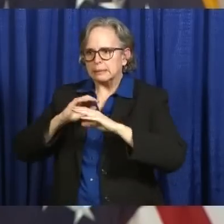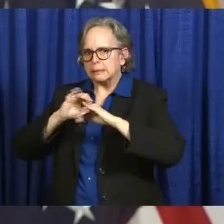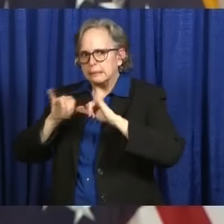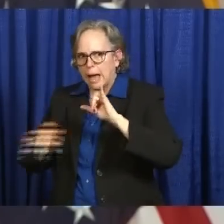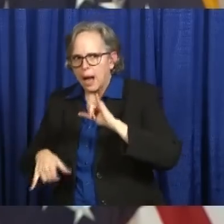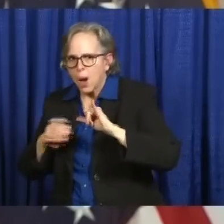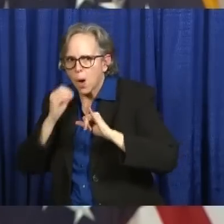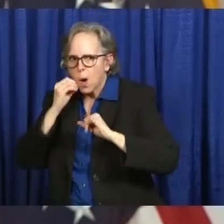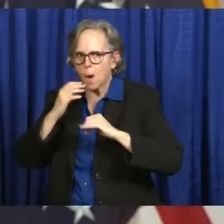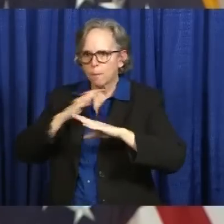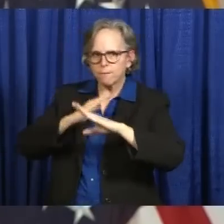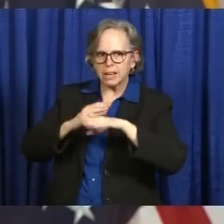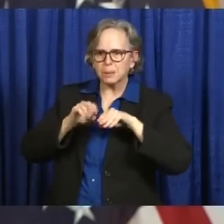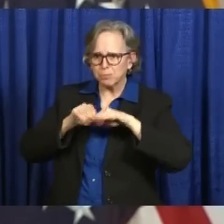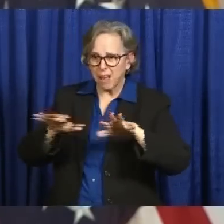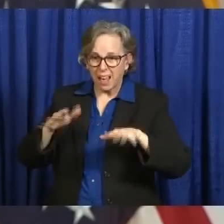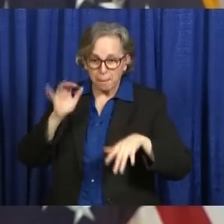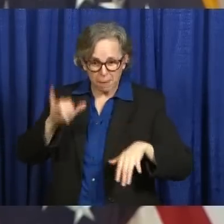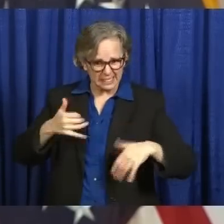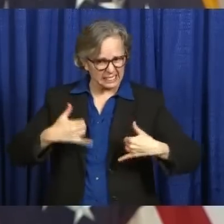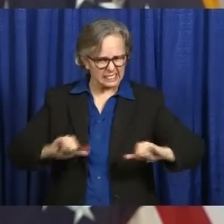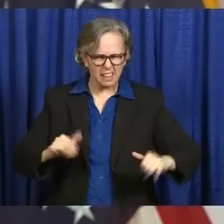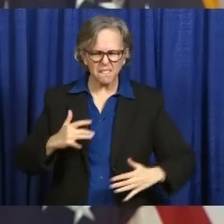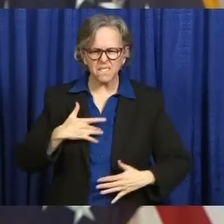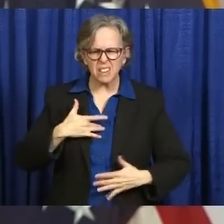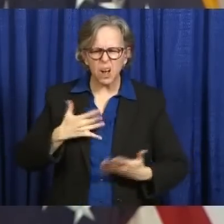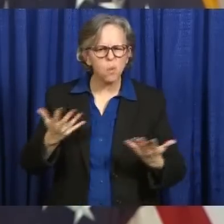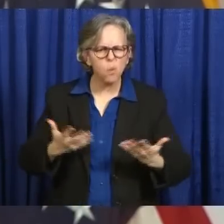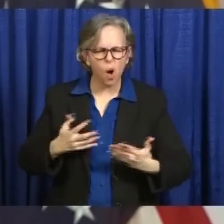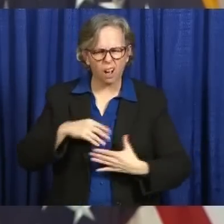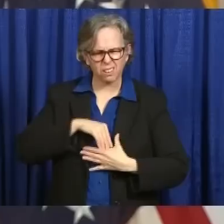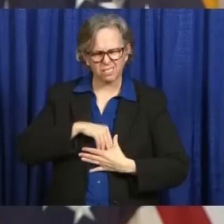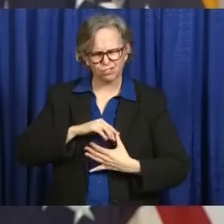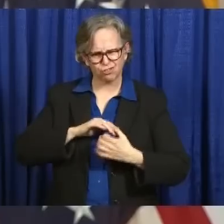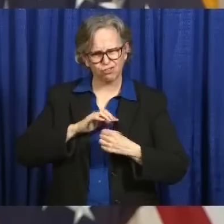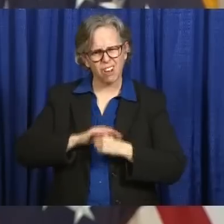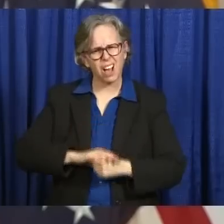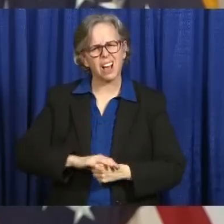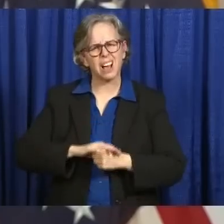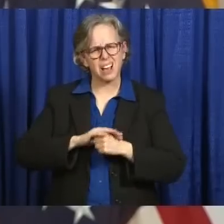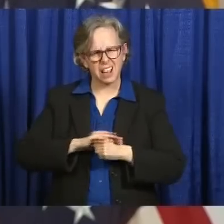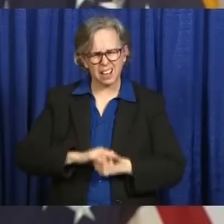HEALTH. WHEN WE ARE ALL BUSY FOCUSING ON OUR PHYSICAL HEALTHCARE AND STAYING HOME TO HELP SUPPORT THE HEALTH OF